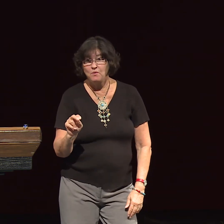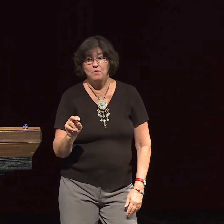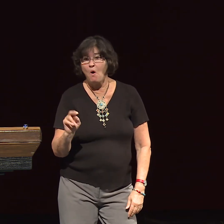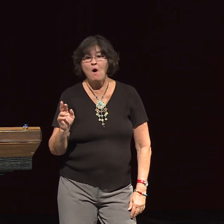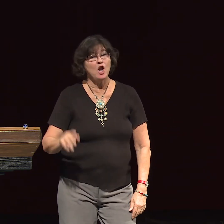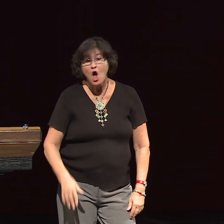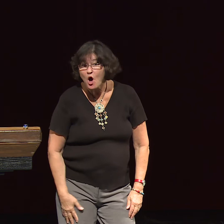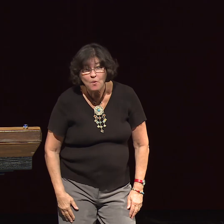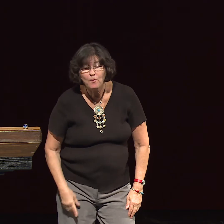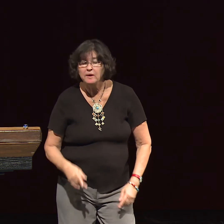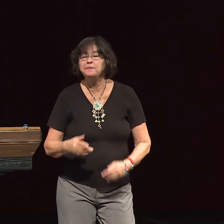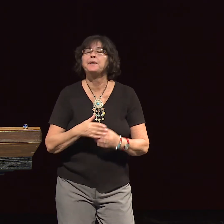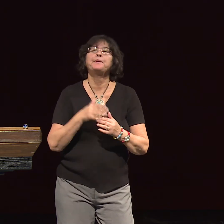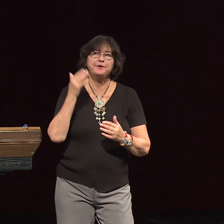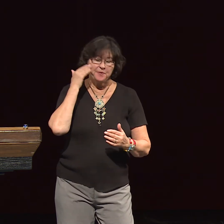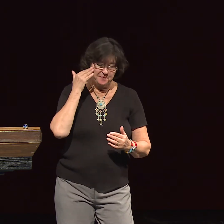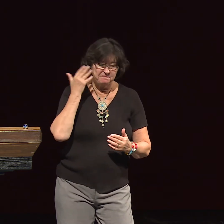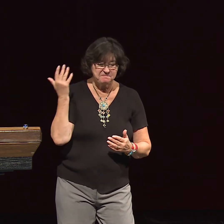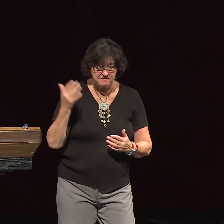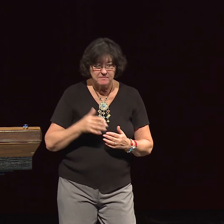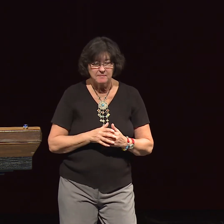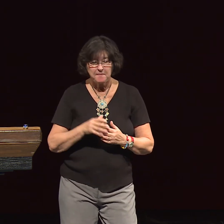They should know the word "no."